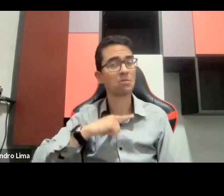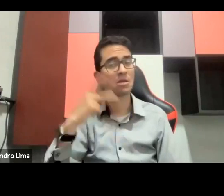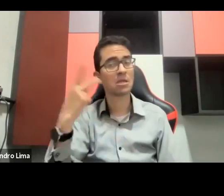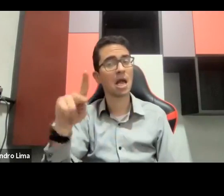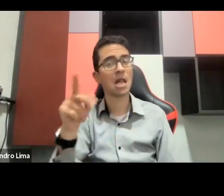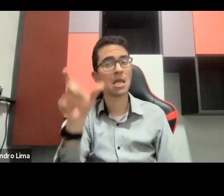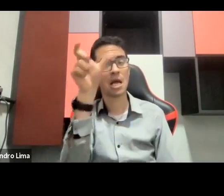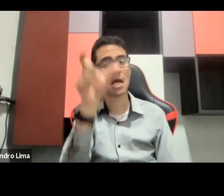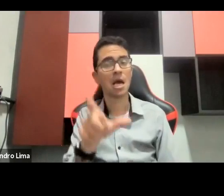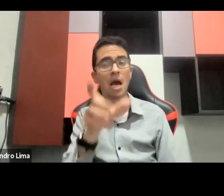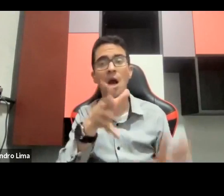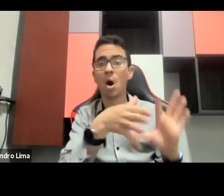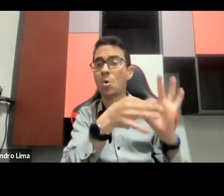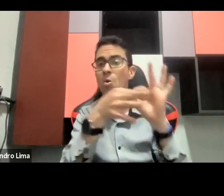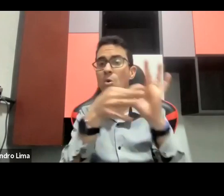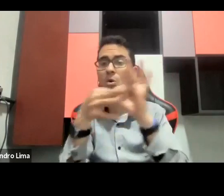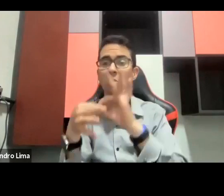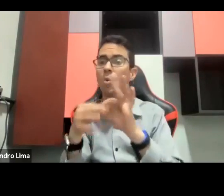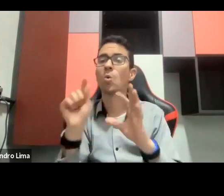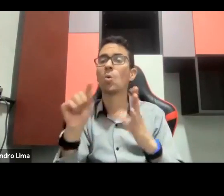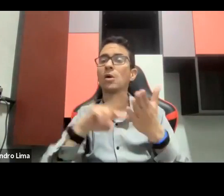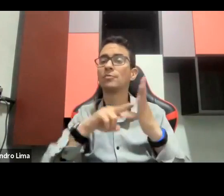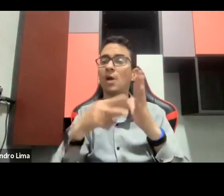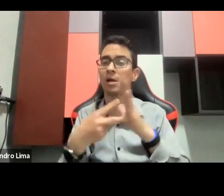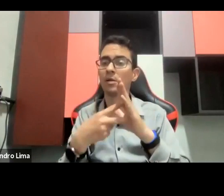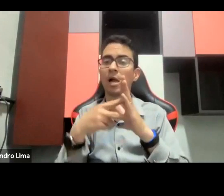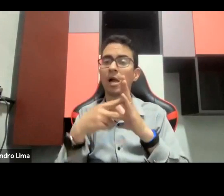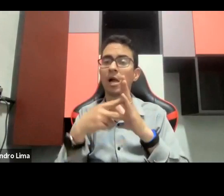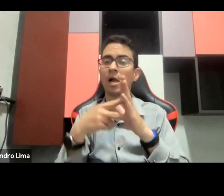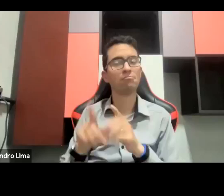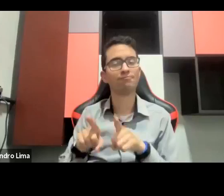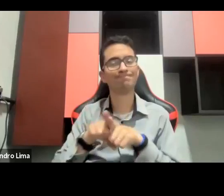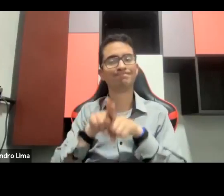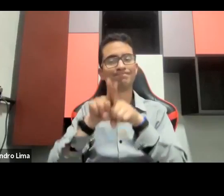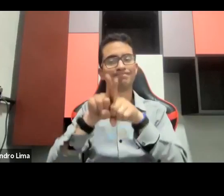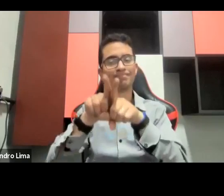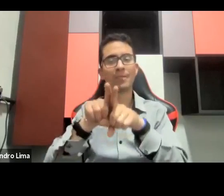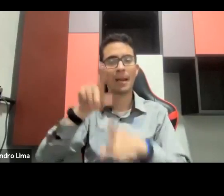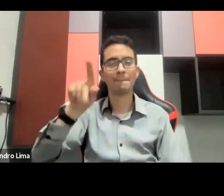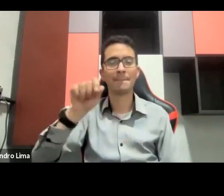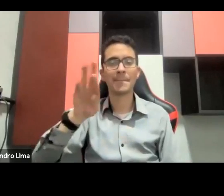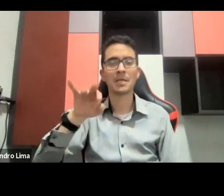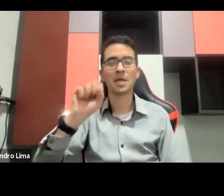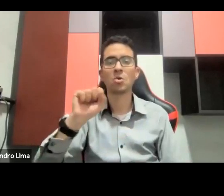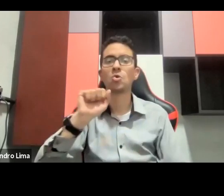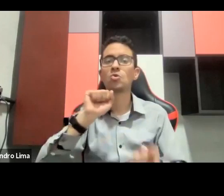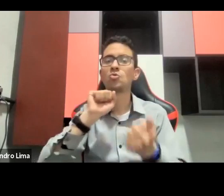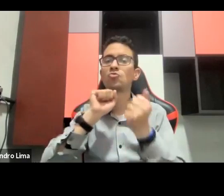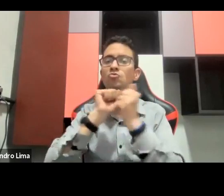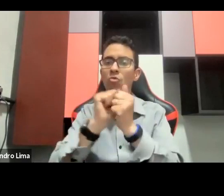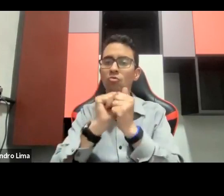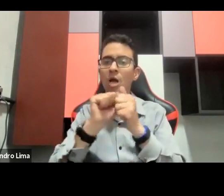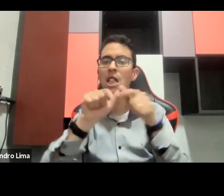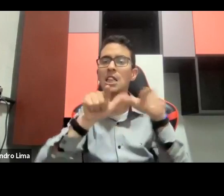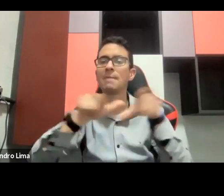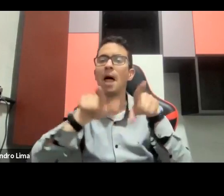it means that uh uh the partners started to work partners started to work partners started to work together to have a project Yes. together to have a project Yes. together to have a project Yes. Uh